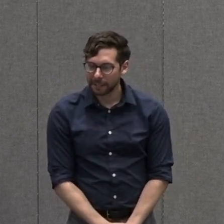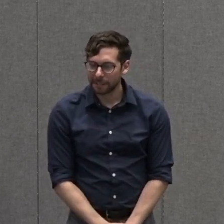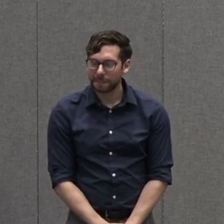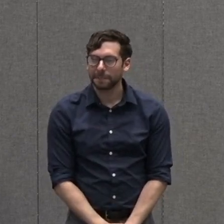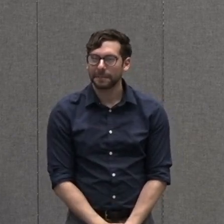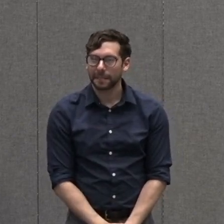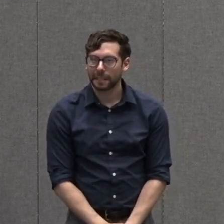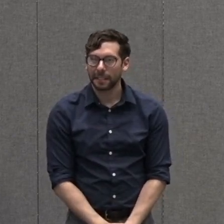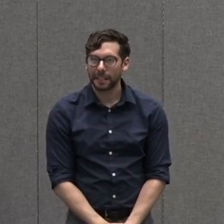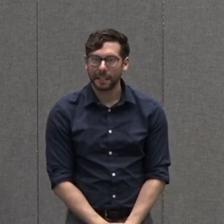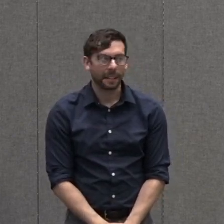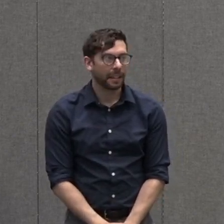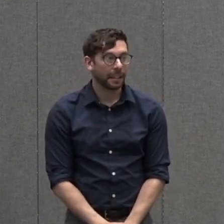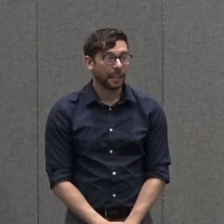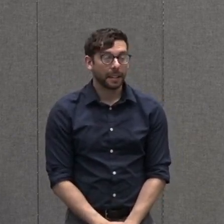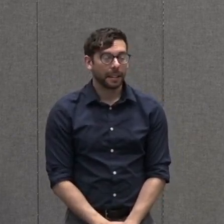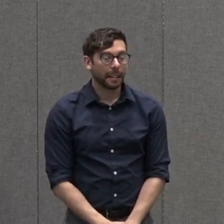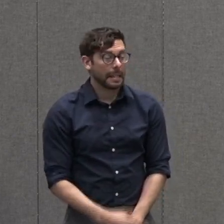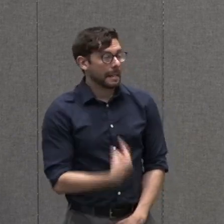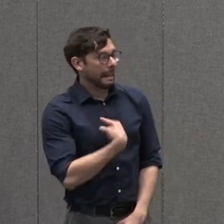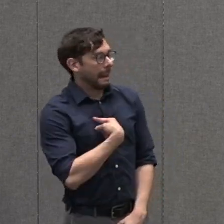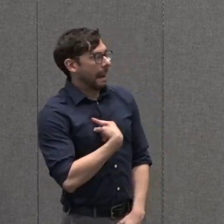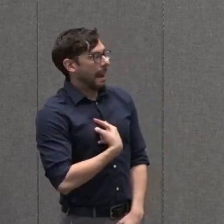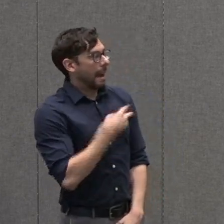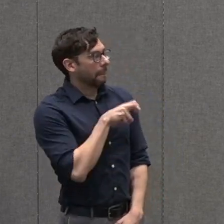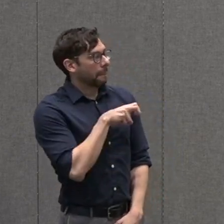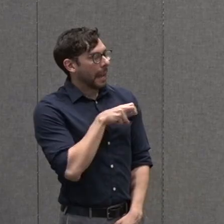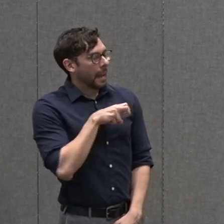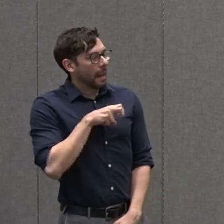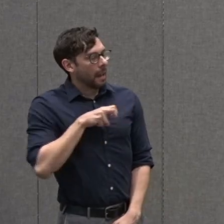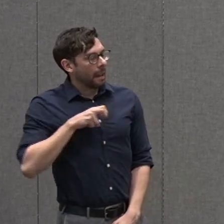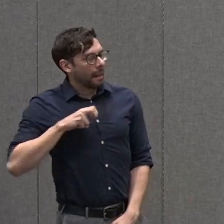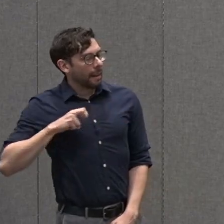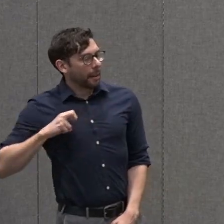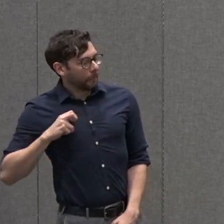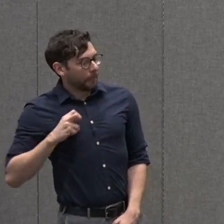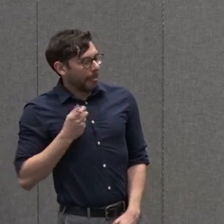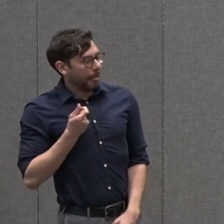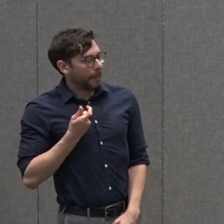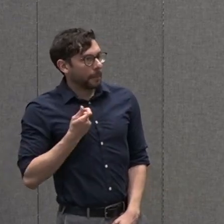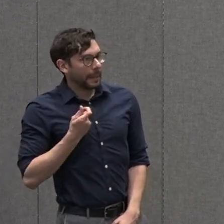You may wanna, move back just a little. - I'm gonna back up, just a little bit. And I notice that all of my teachers